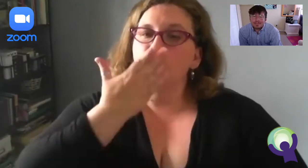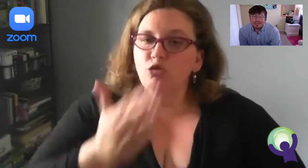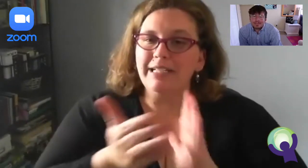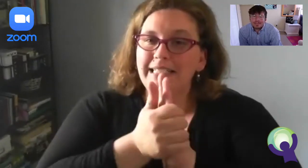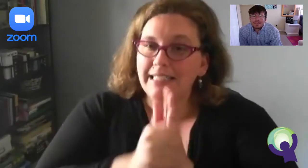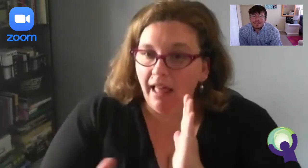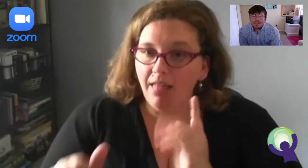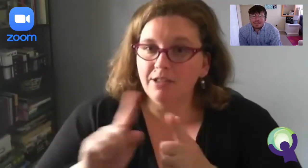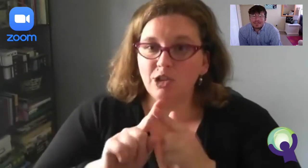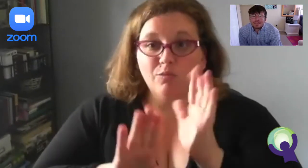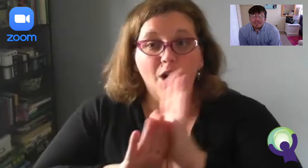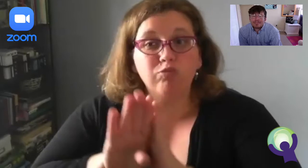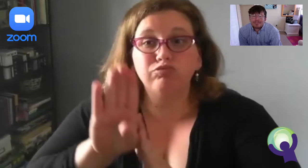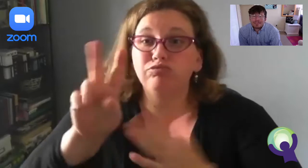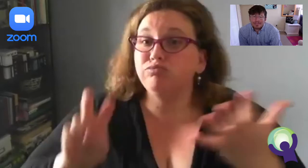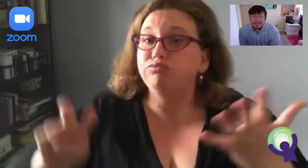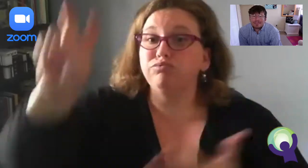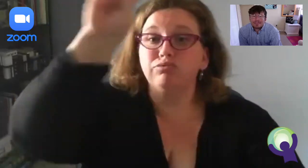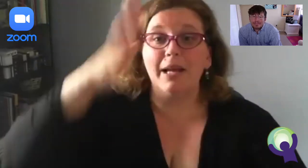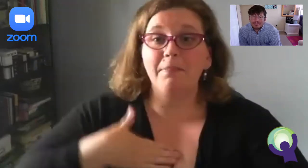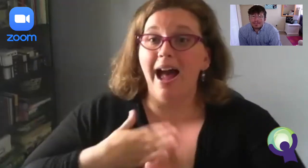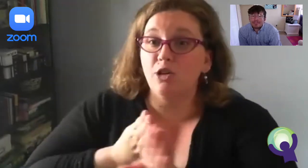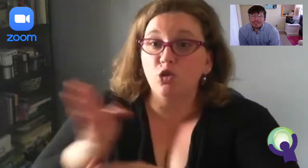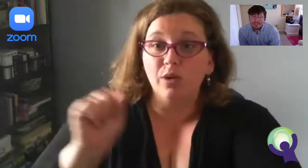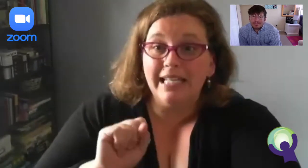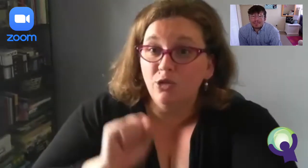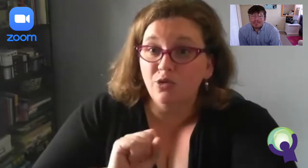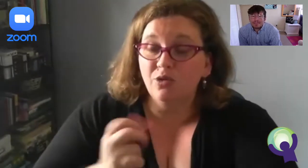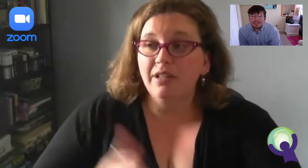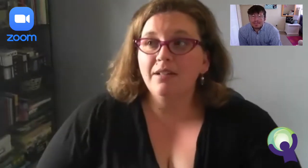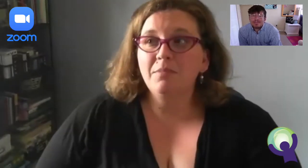I feel like those things that I've mentioned have really helped me